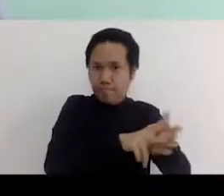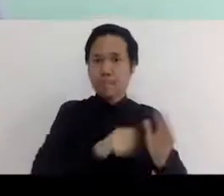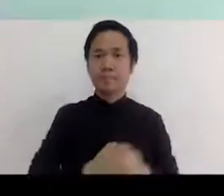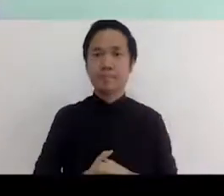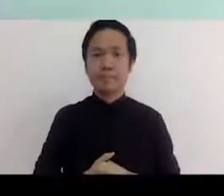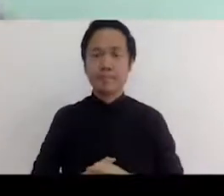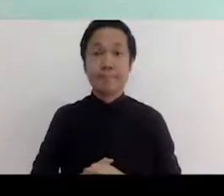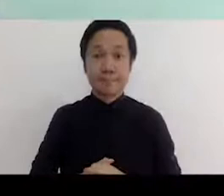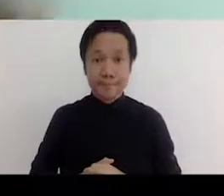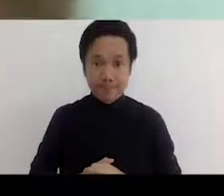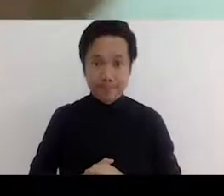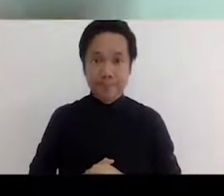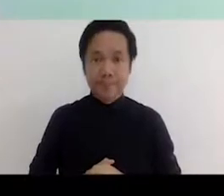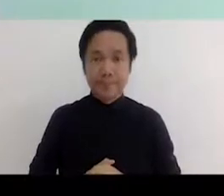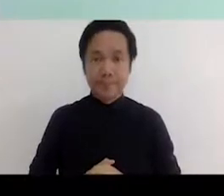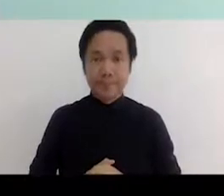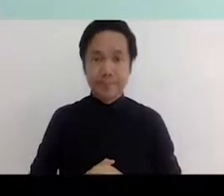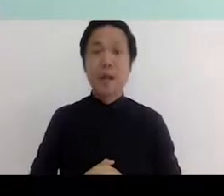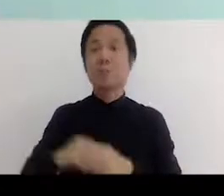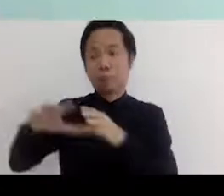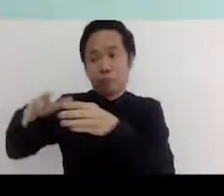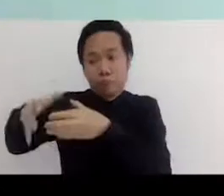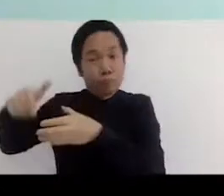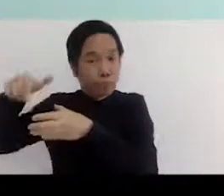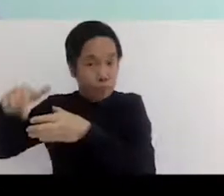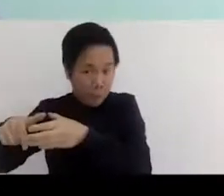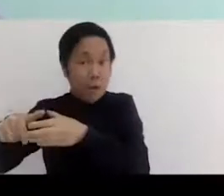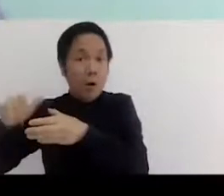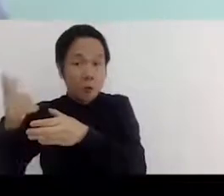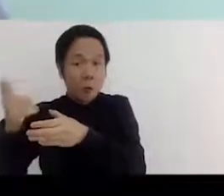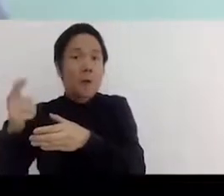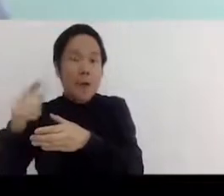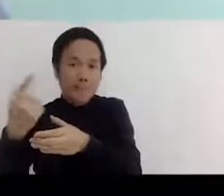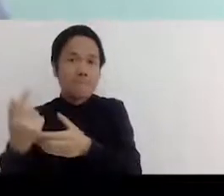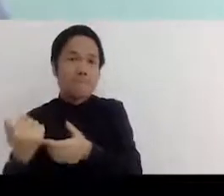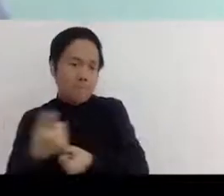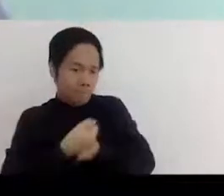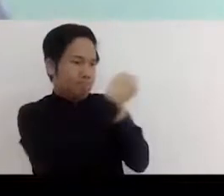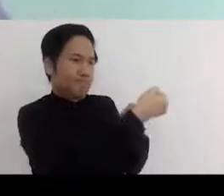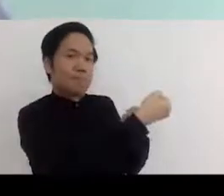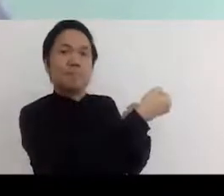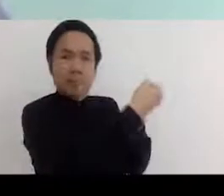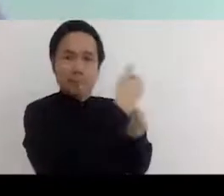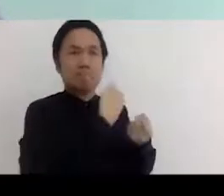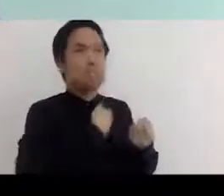disaggregated by age, gender and different disabilities,